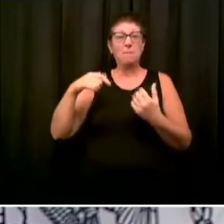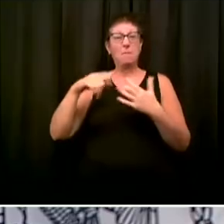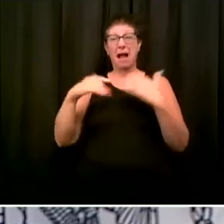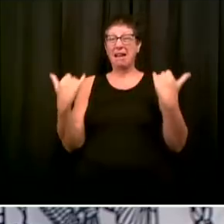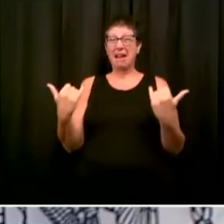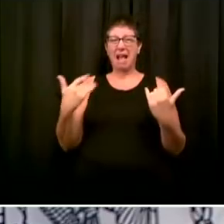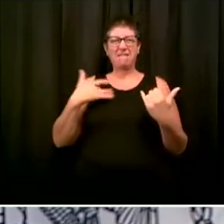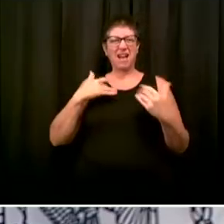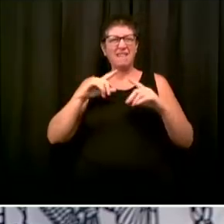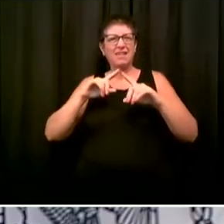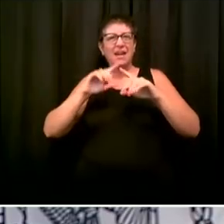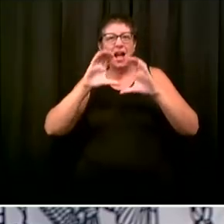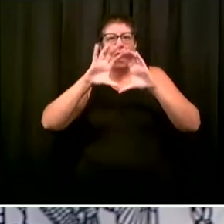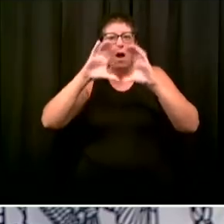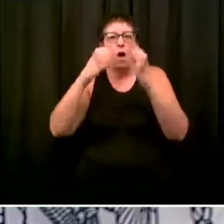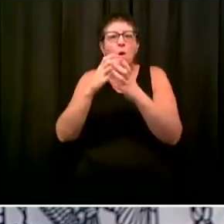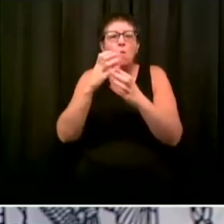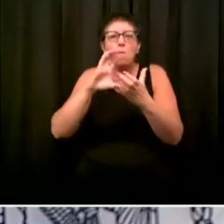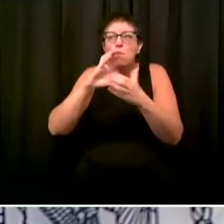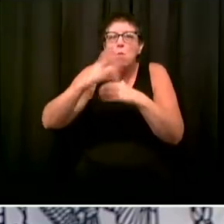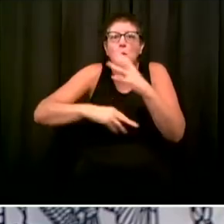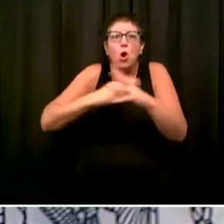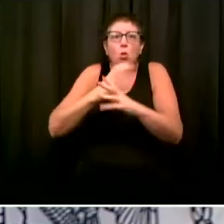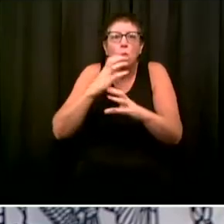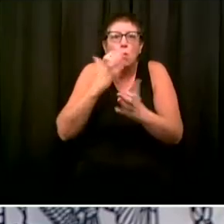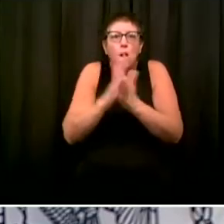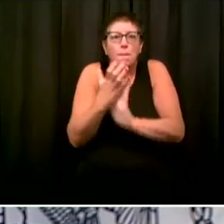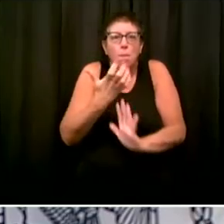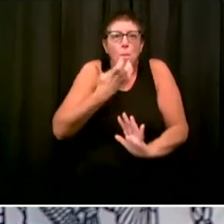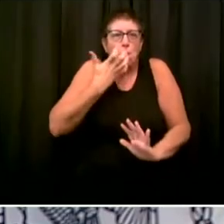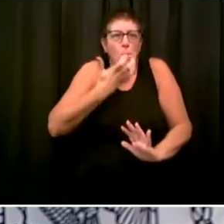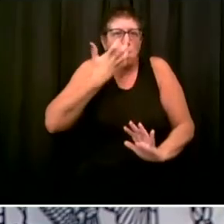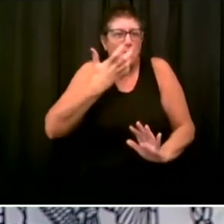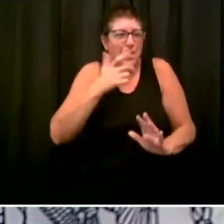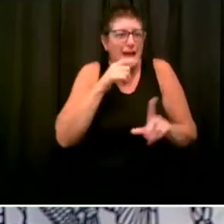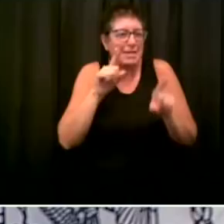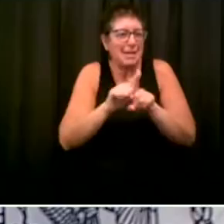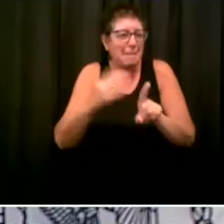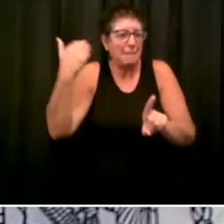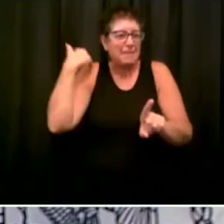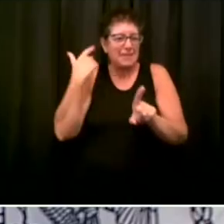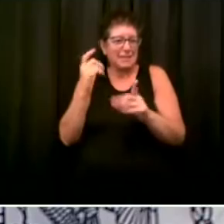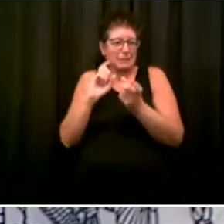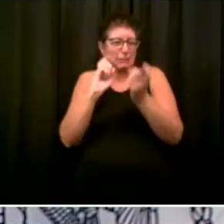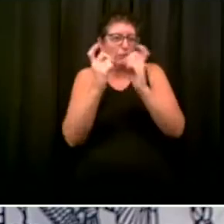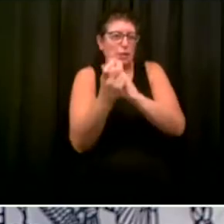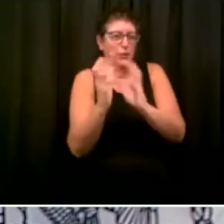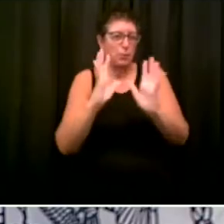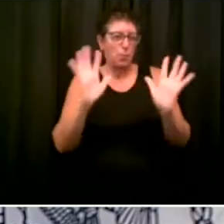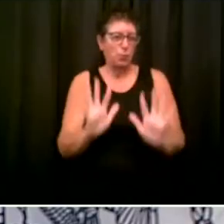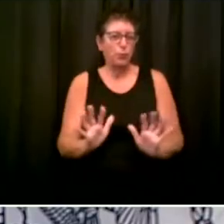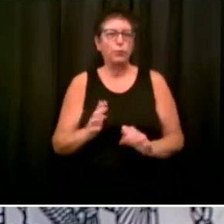OF DAYS FOR YOCU AN HAVE THE WINDOWS OPEN IN A WAY THAT WORKS.